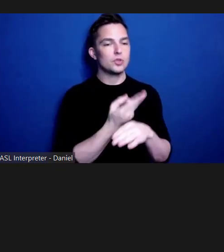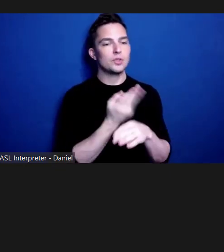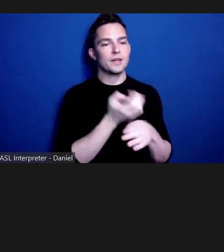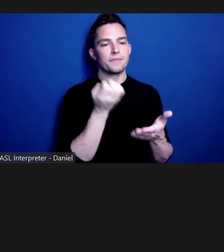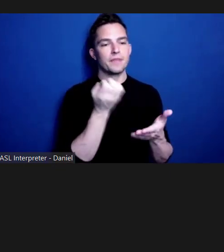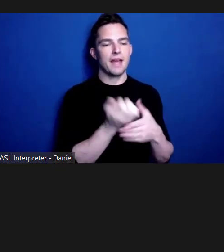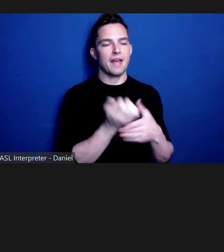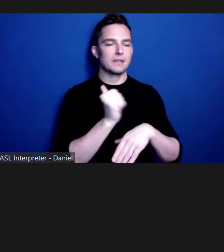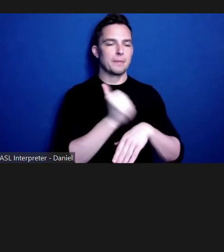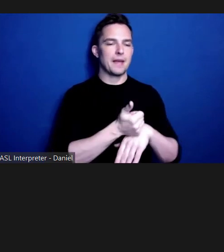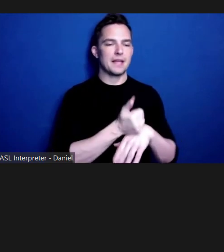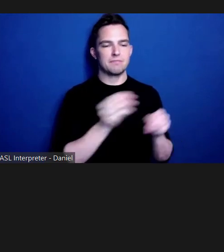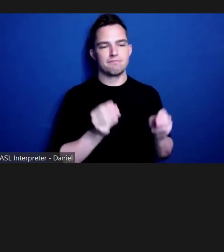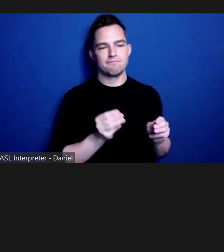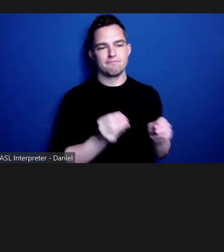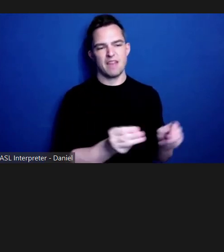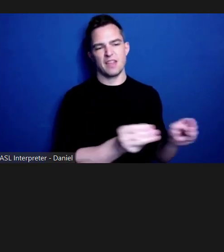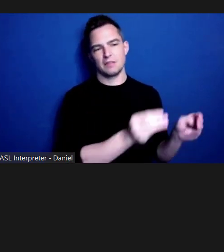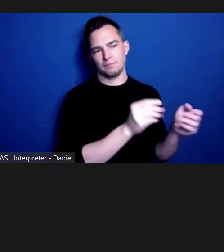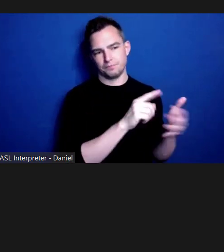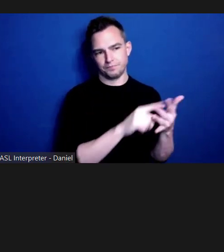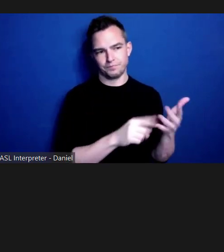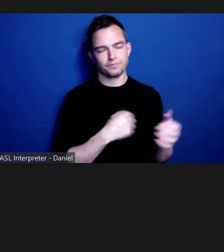Most often before even leaving the hospital.